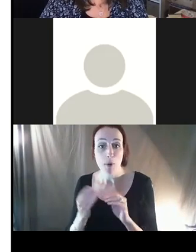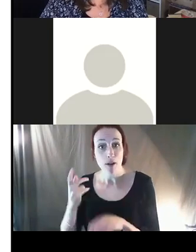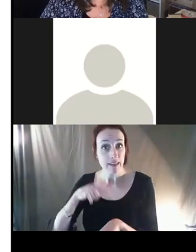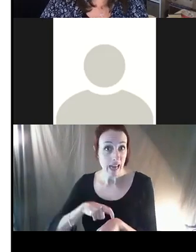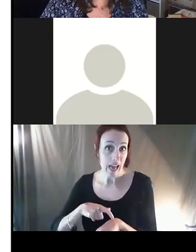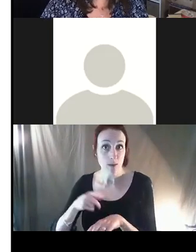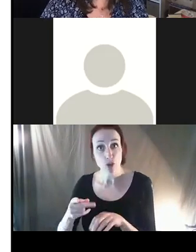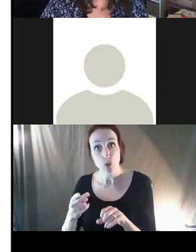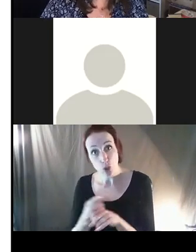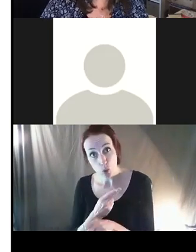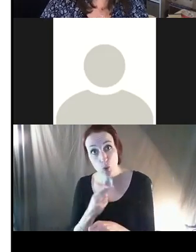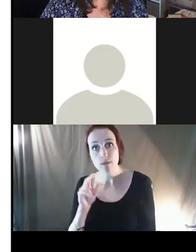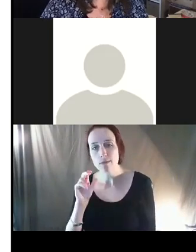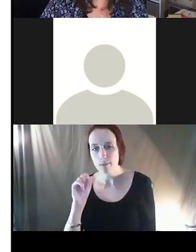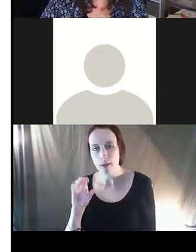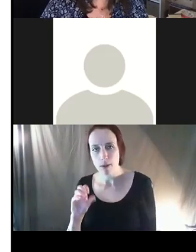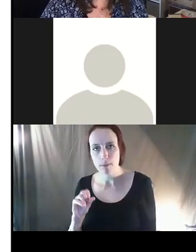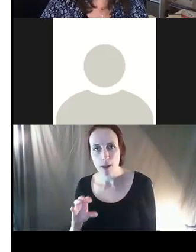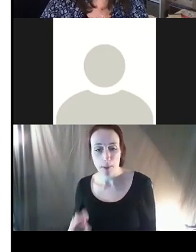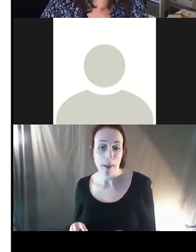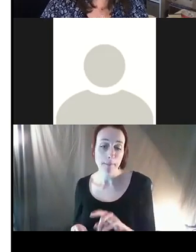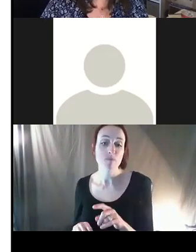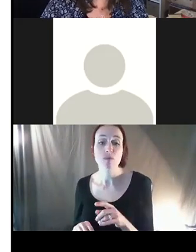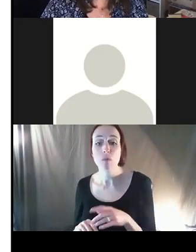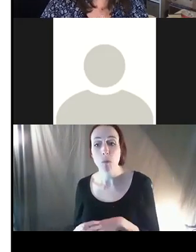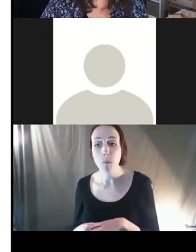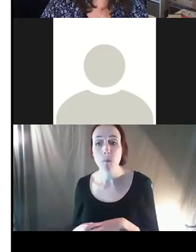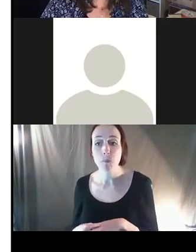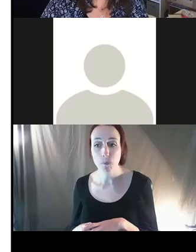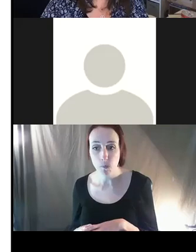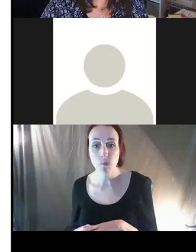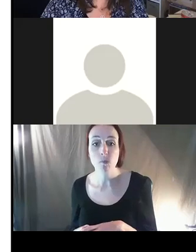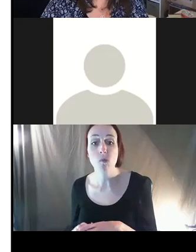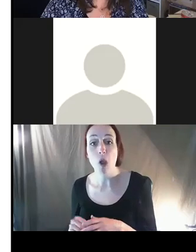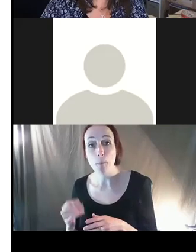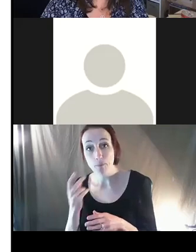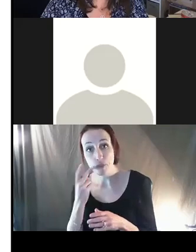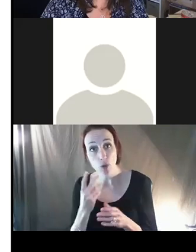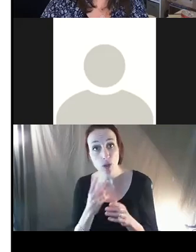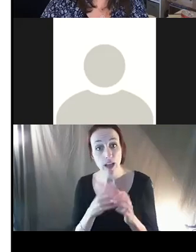So, when you look at the main content area, you can see where this is being applied and scored for